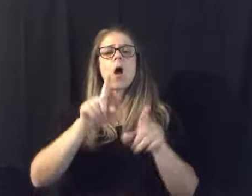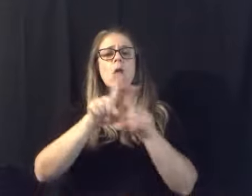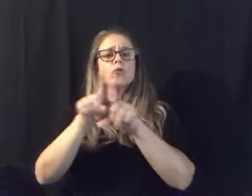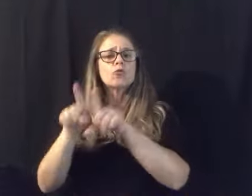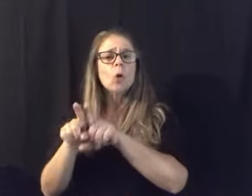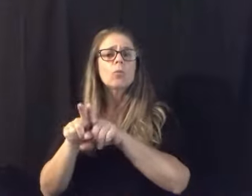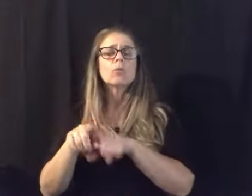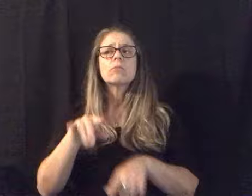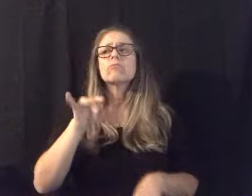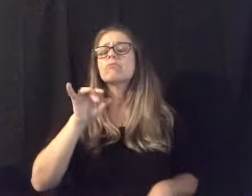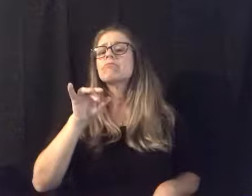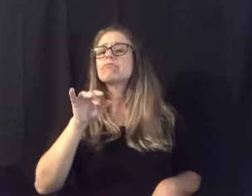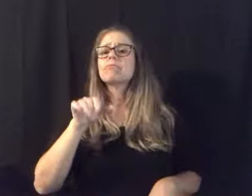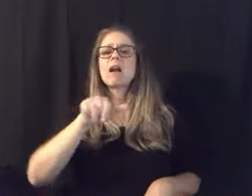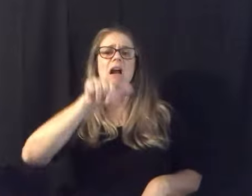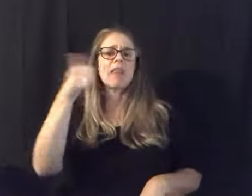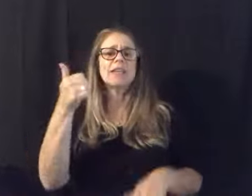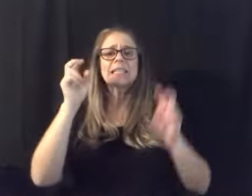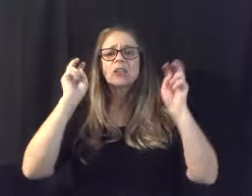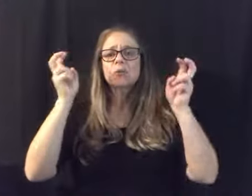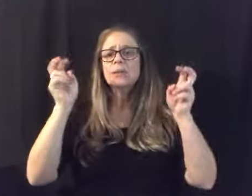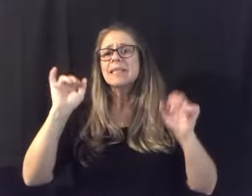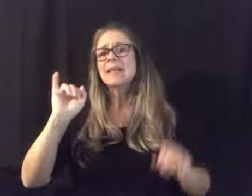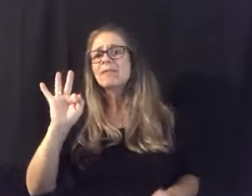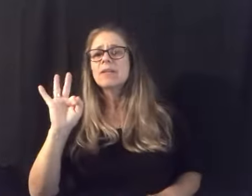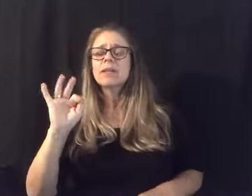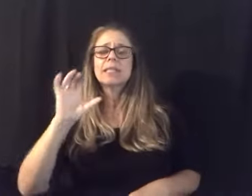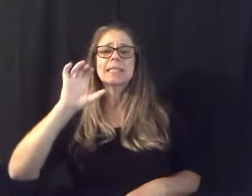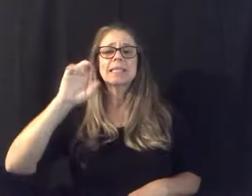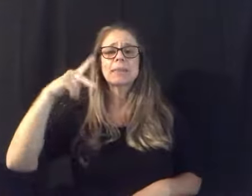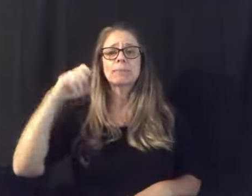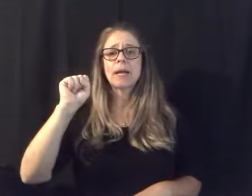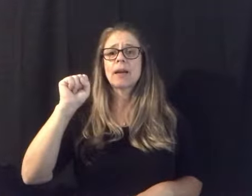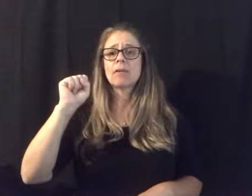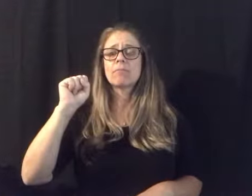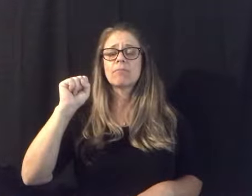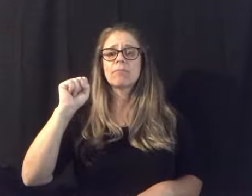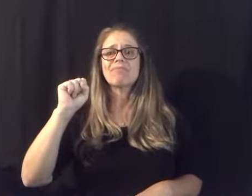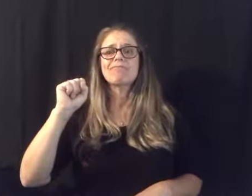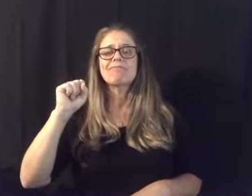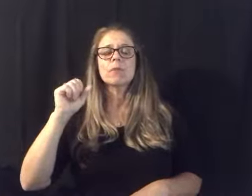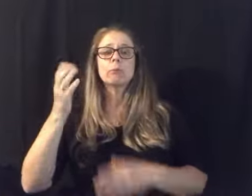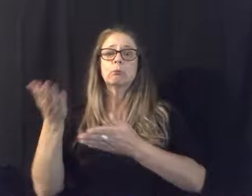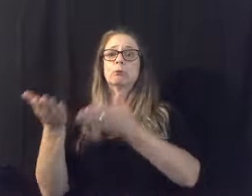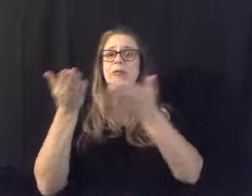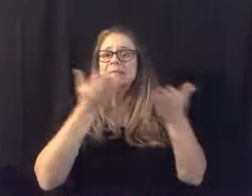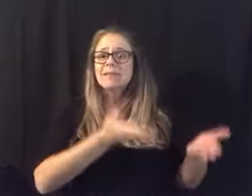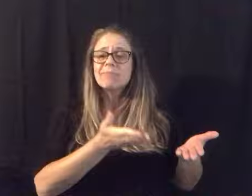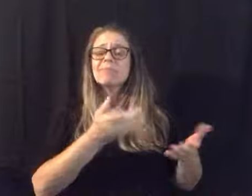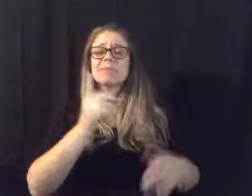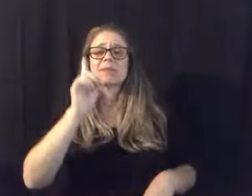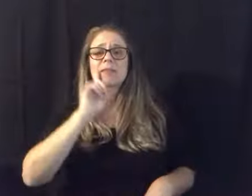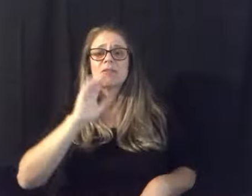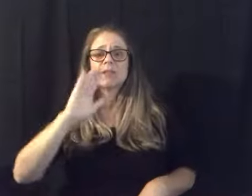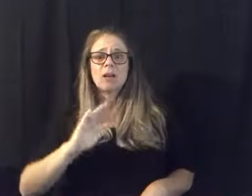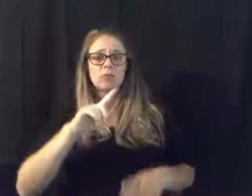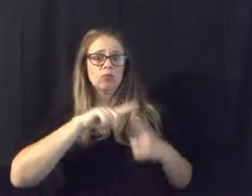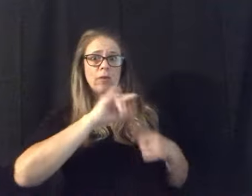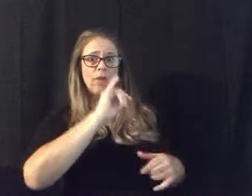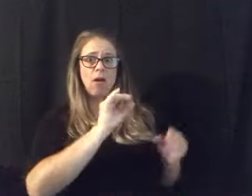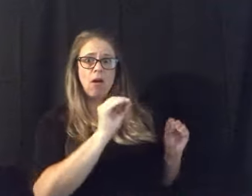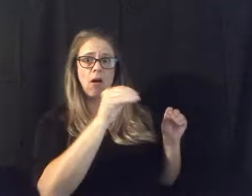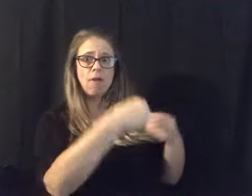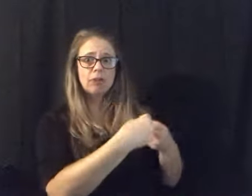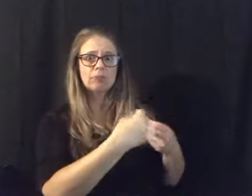Also, there are other issues such as if CPS brings a Deaf child to the office,